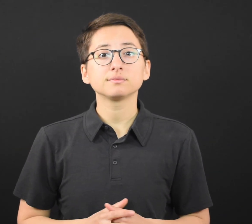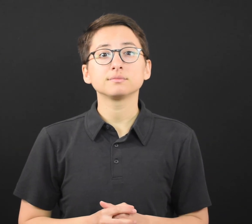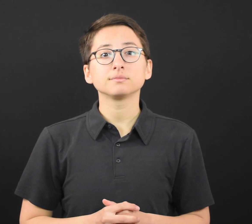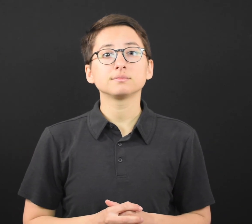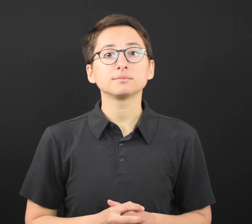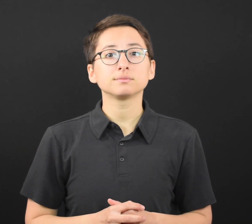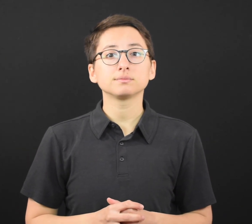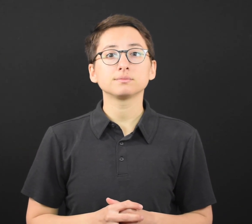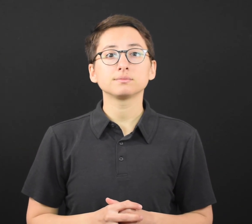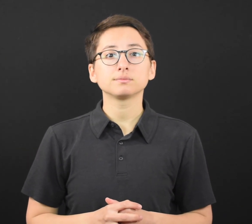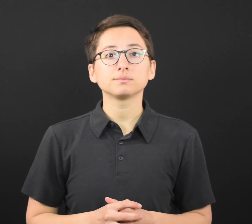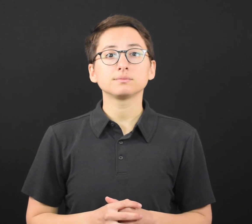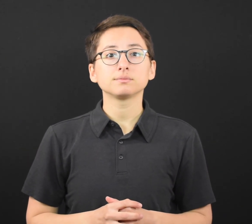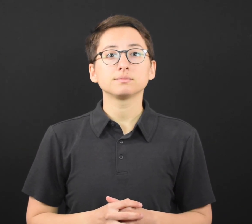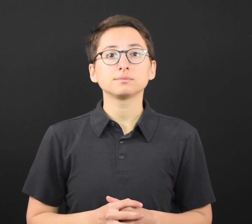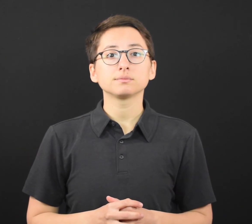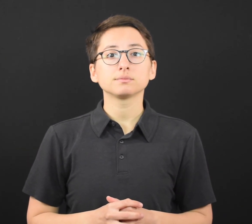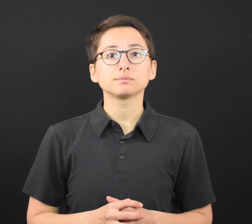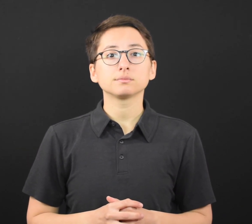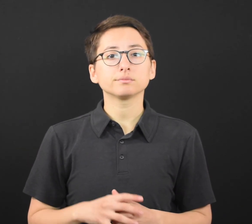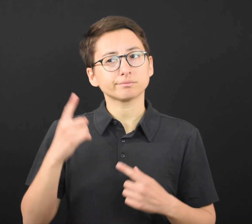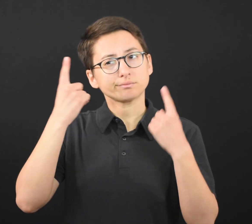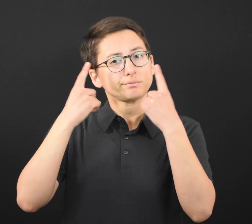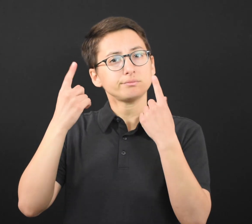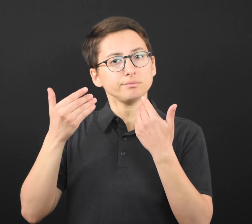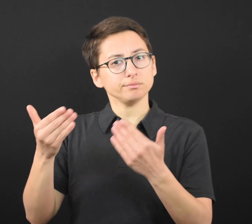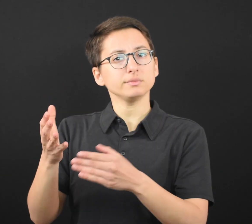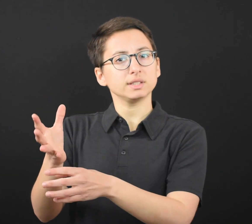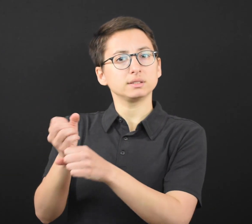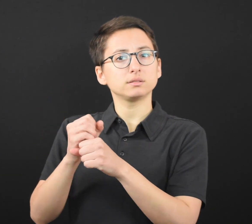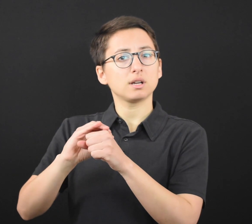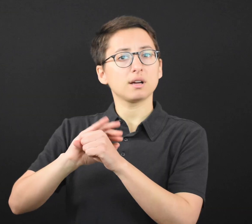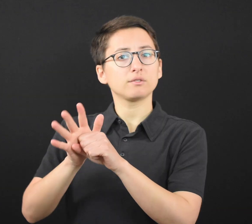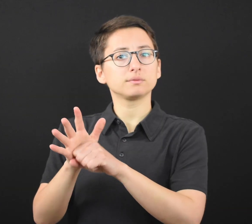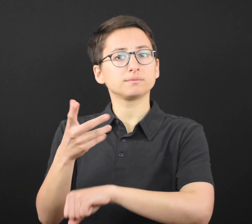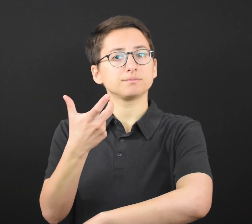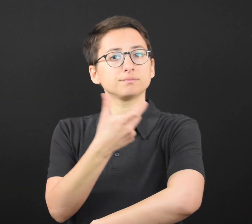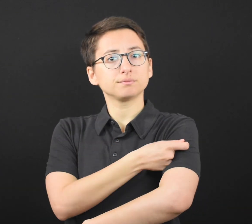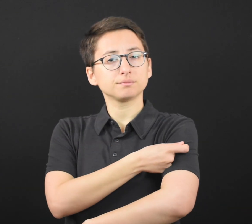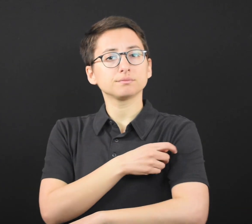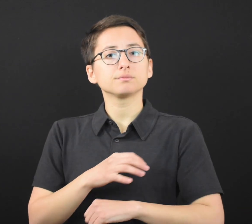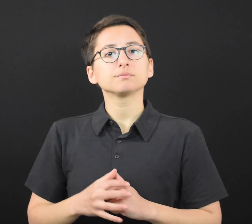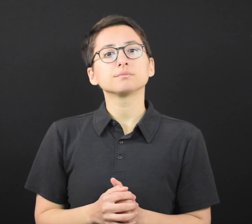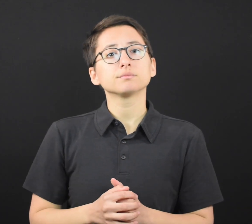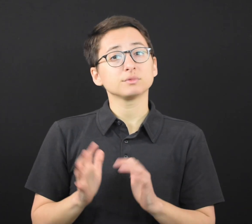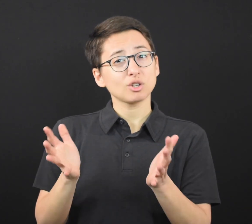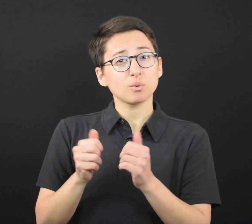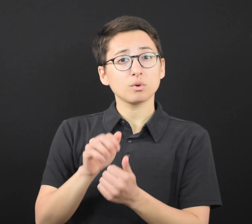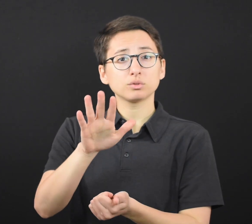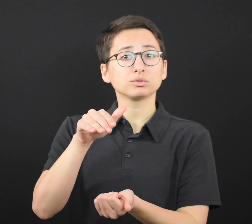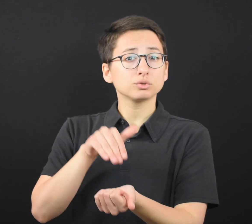● Consider getting a COVID-19 vaccine. Talk with your healthcare provider if